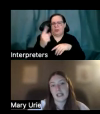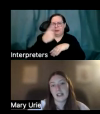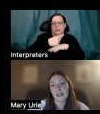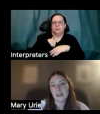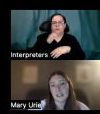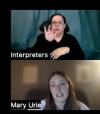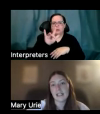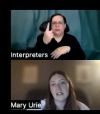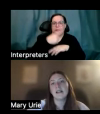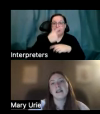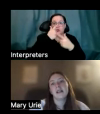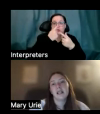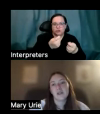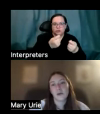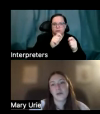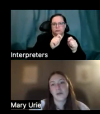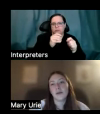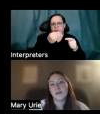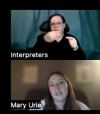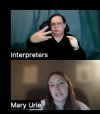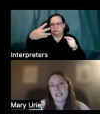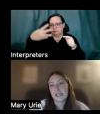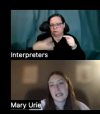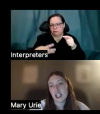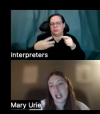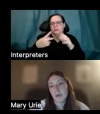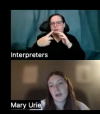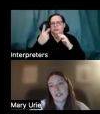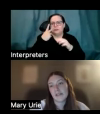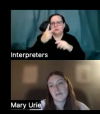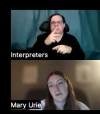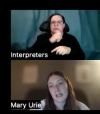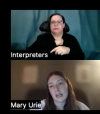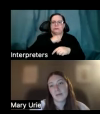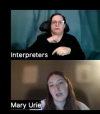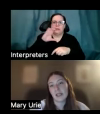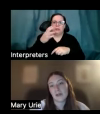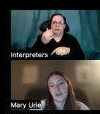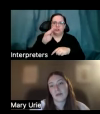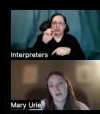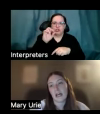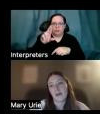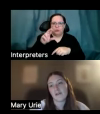day that you're interested in and scroll through. You'll see Senate chambers Senate floor time and House chamber House